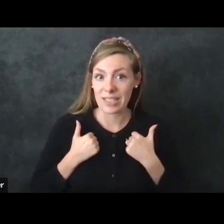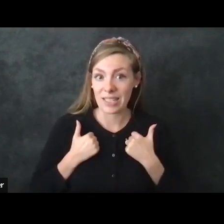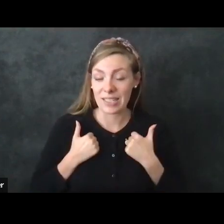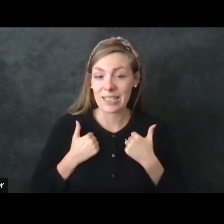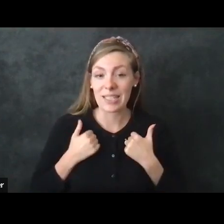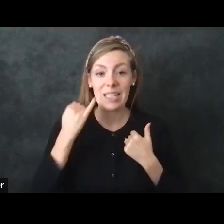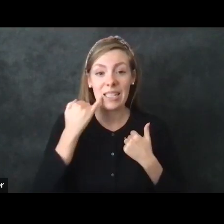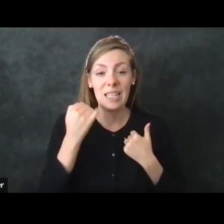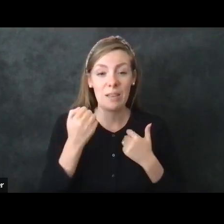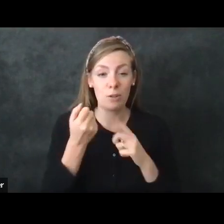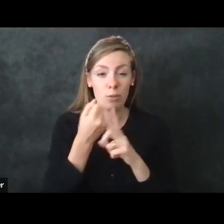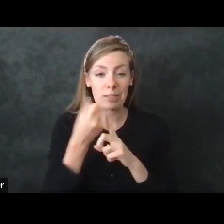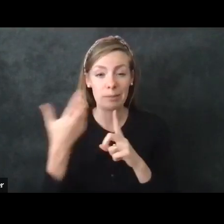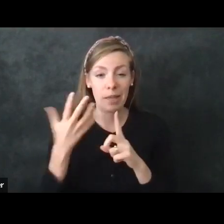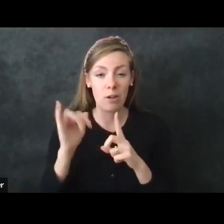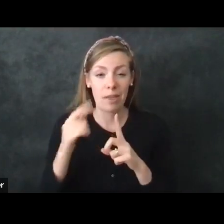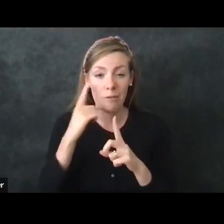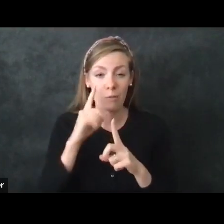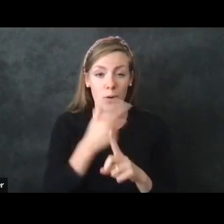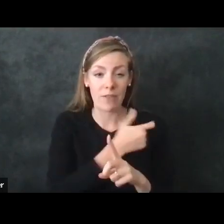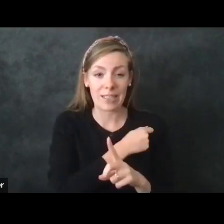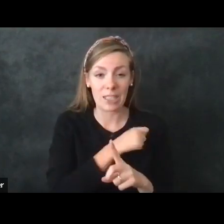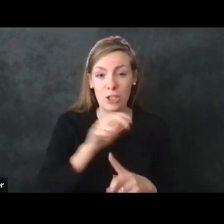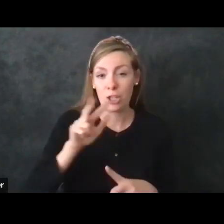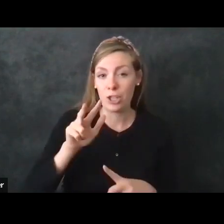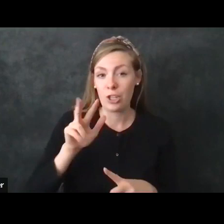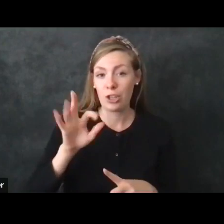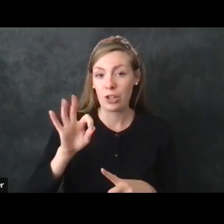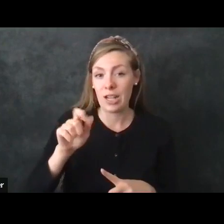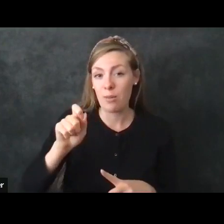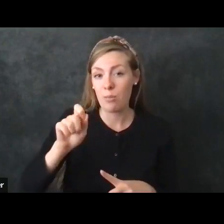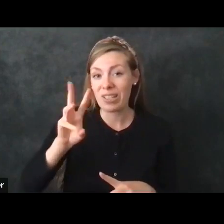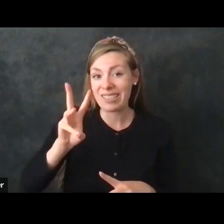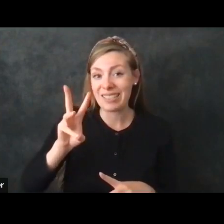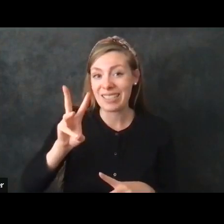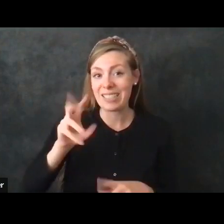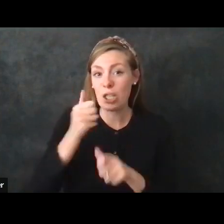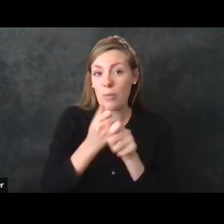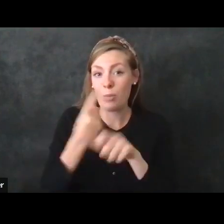It's 39.6 per day per 100,000 residents